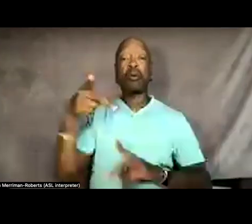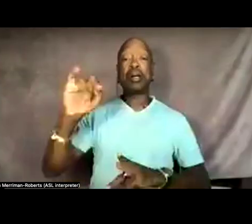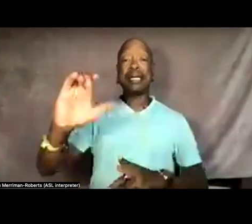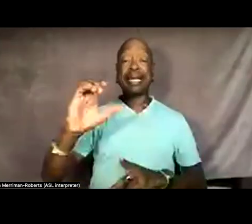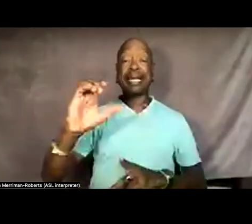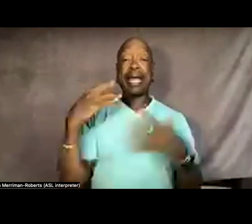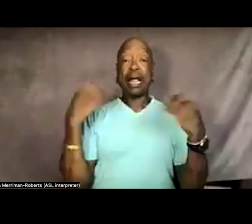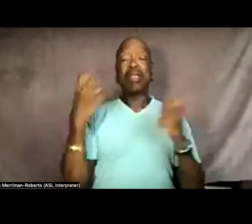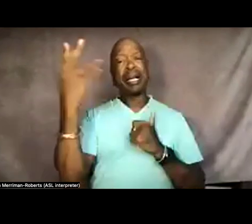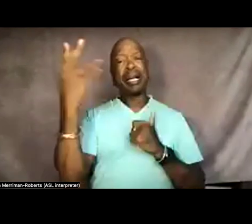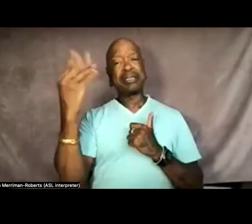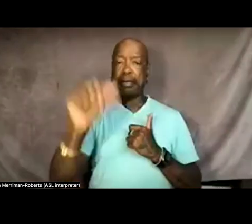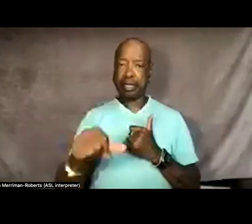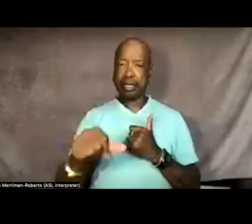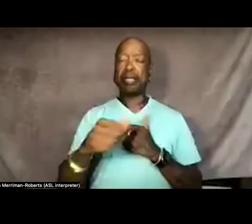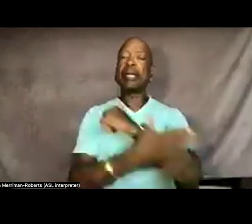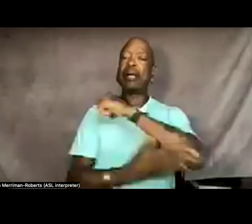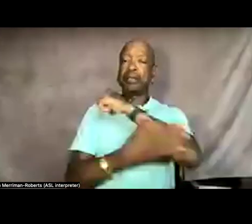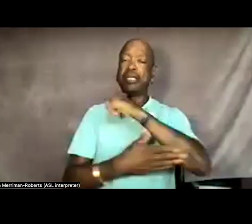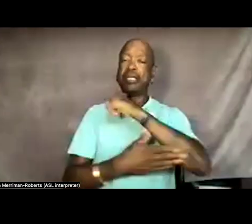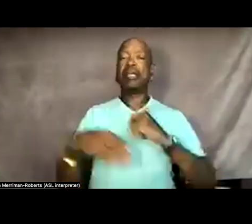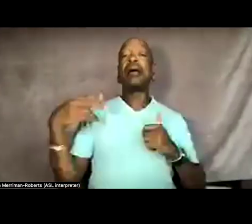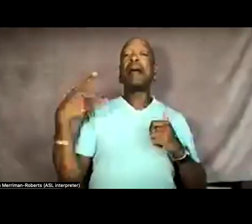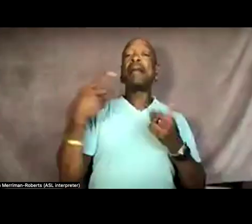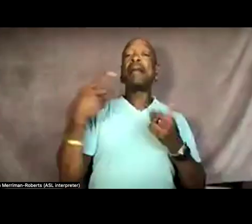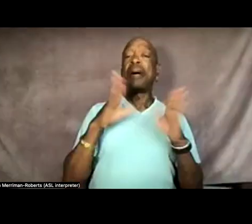of Public Health demanding an extension of mask requirements in Alameda County nursing